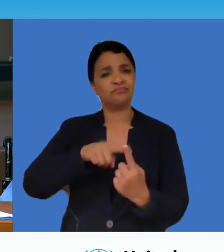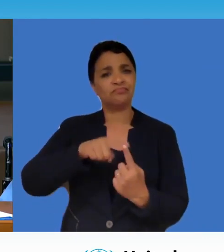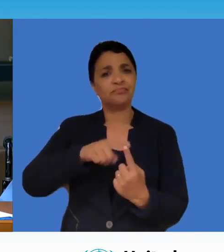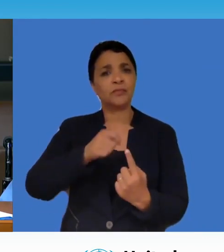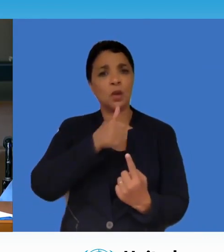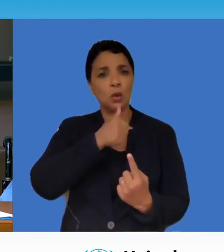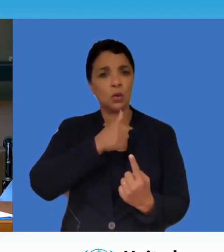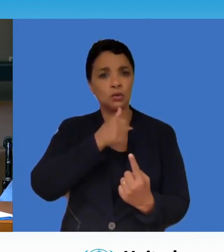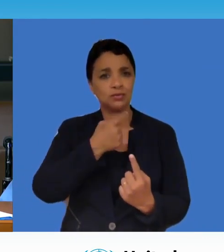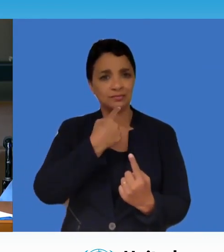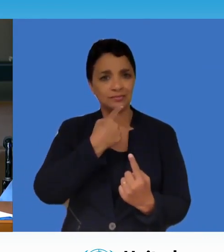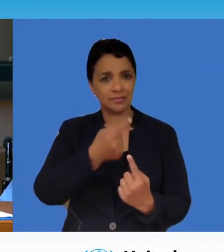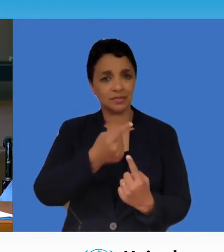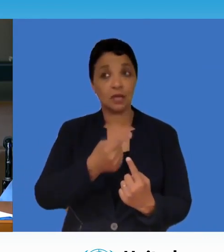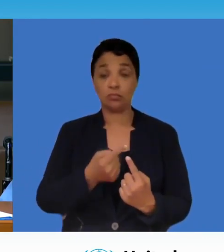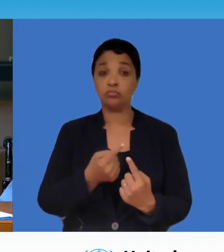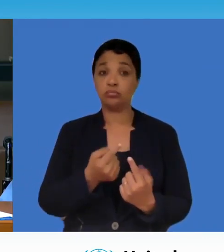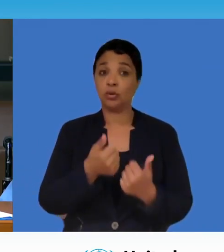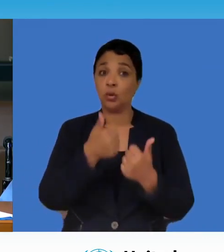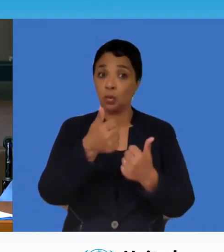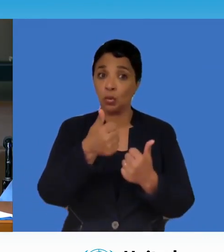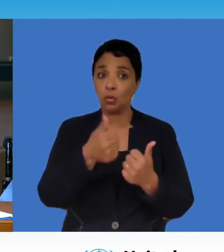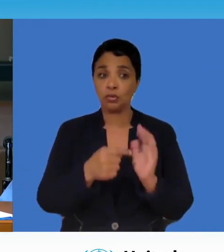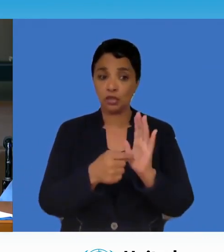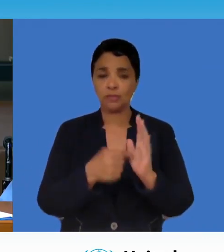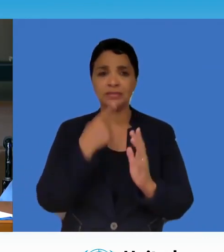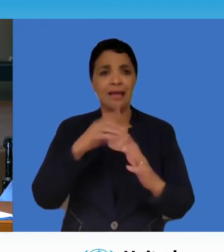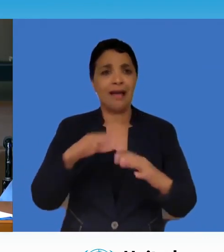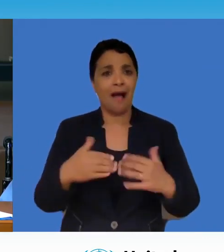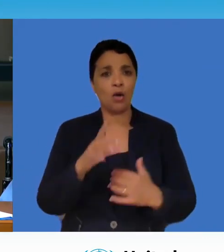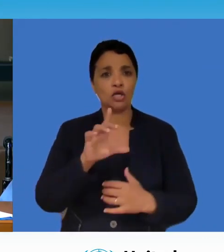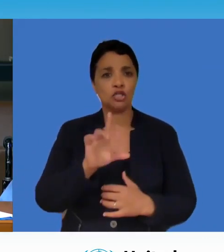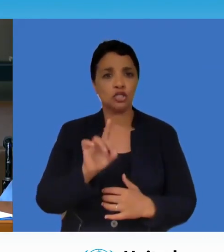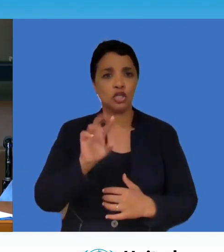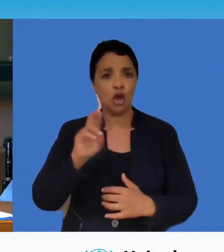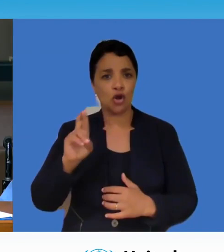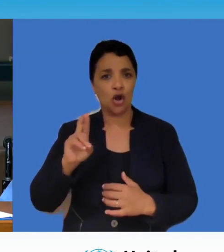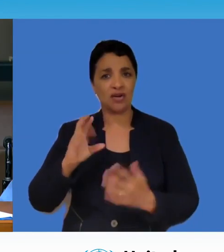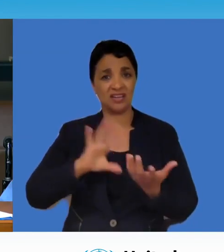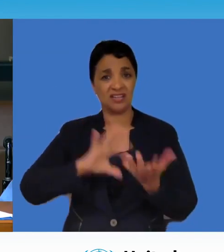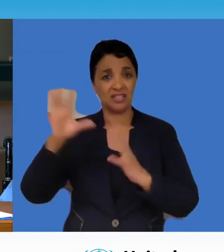uh the representative from Honduras asked about good examples on disaster risk reduction ction